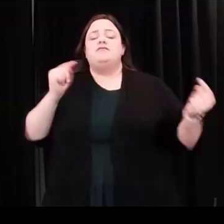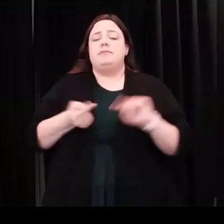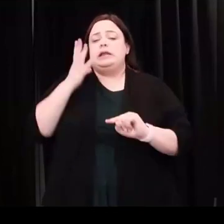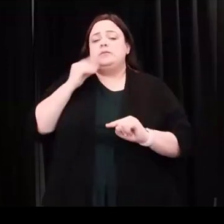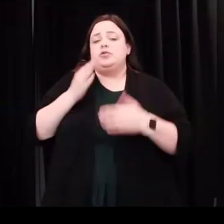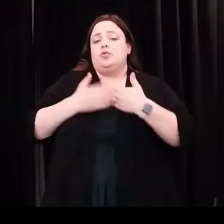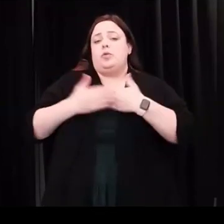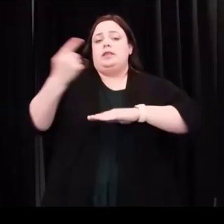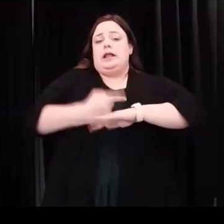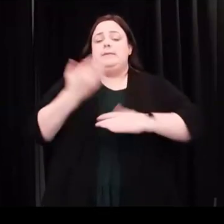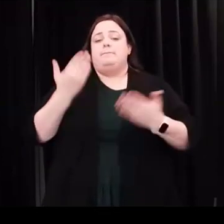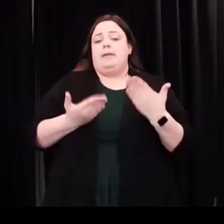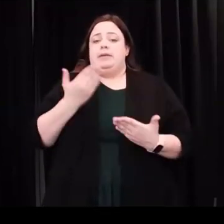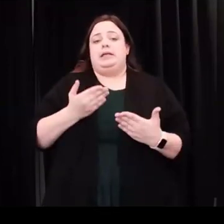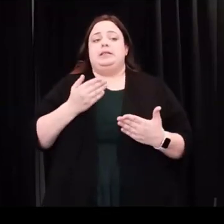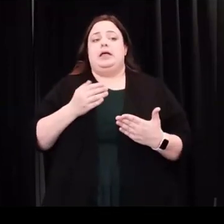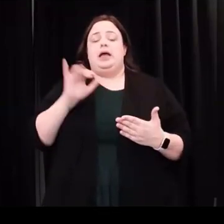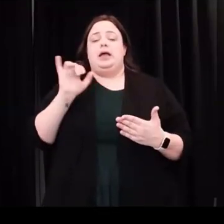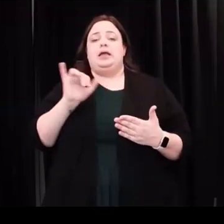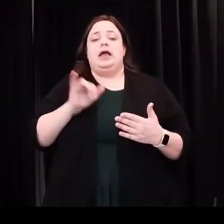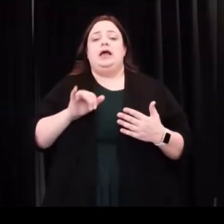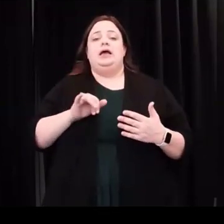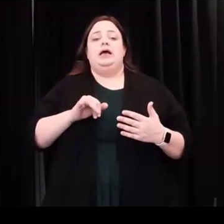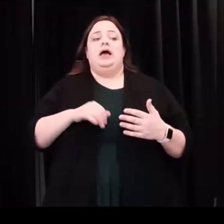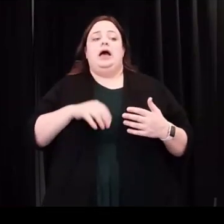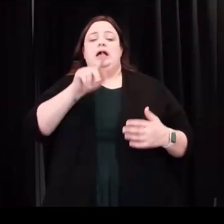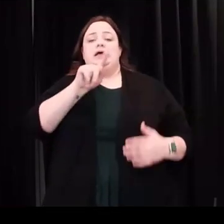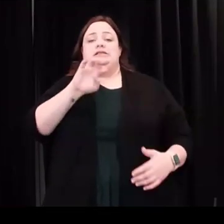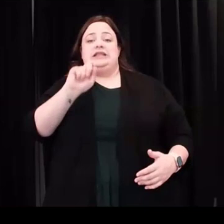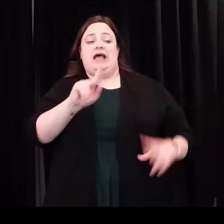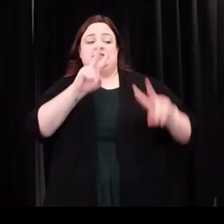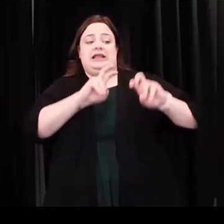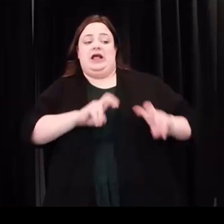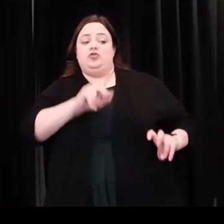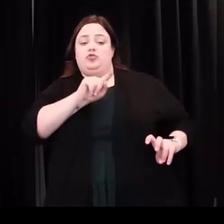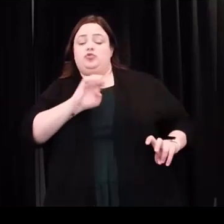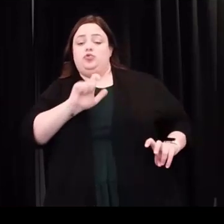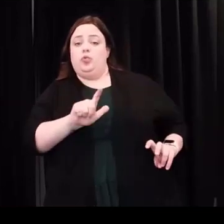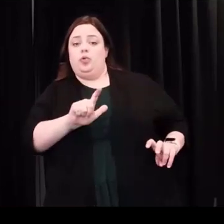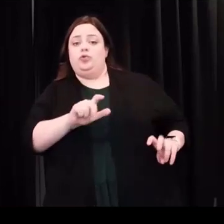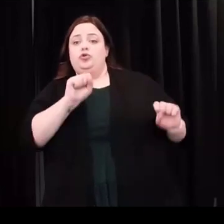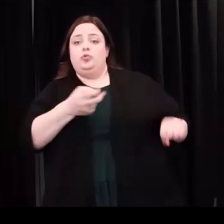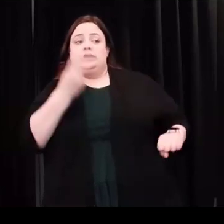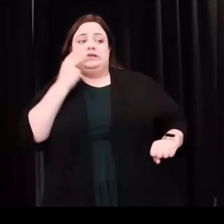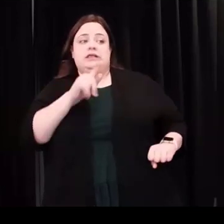so maybe like a task analysis tool. Just kind of seeing those tasks being checked